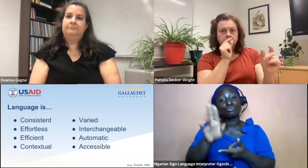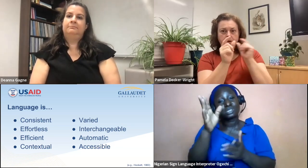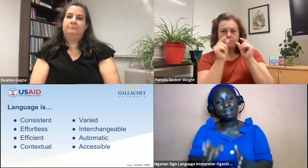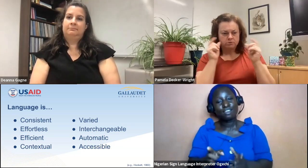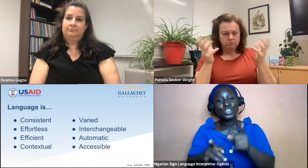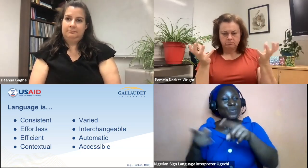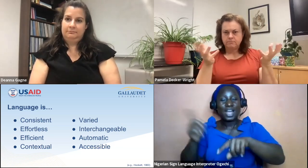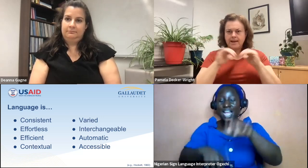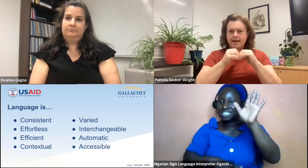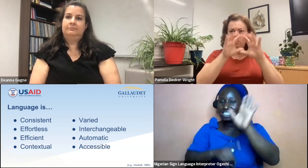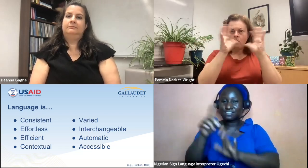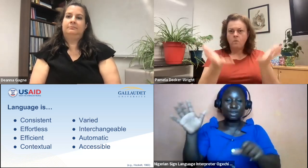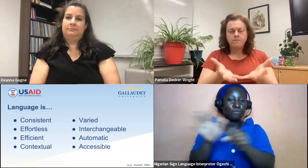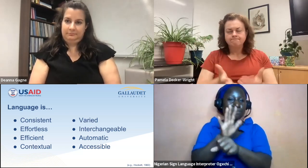to be able to use the language